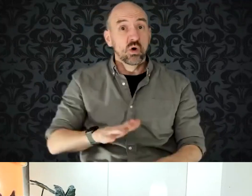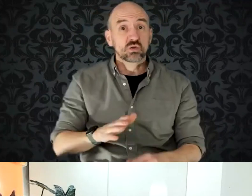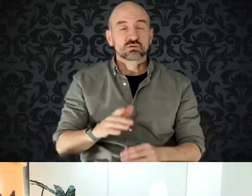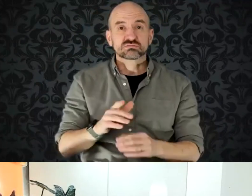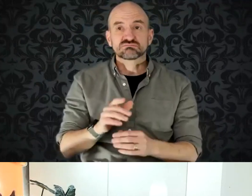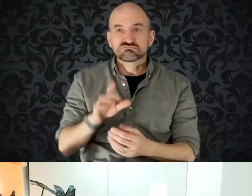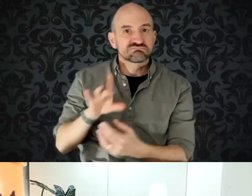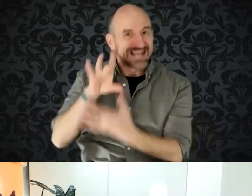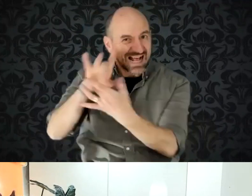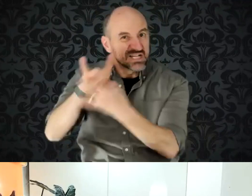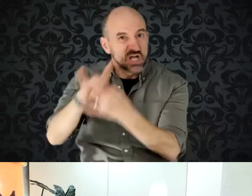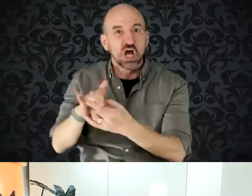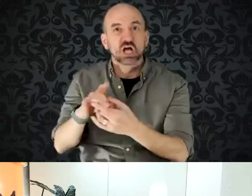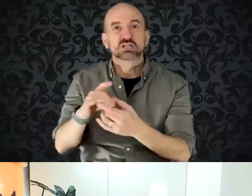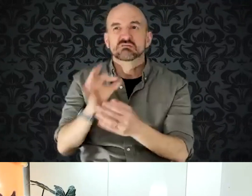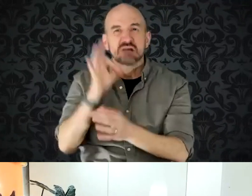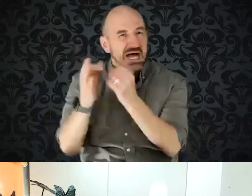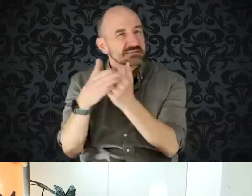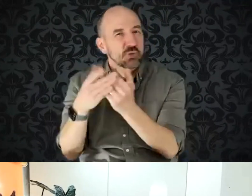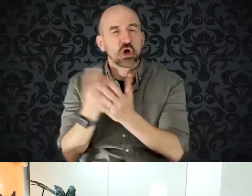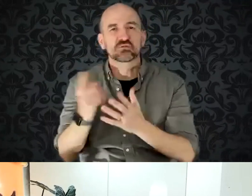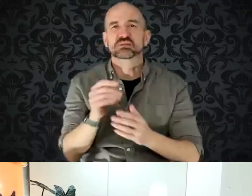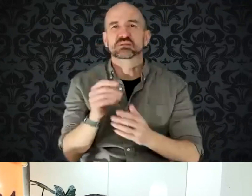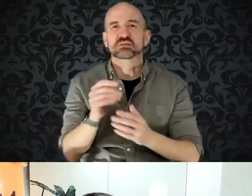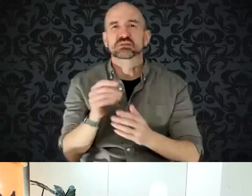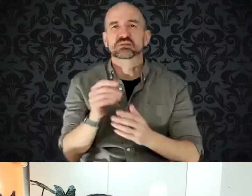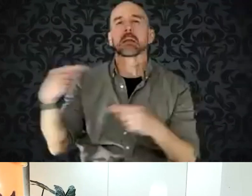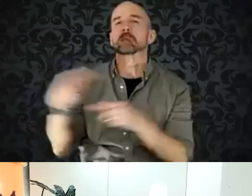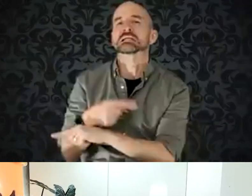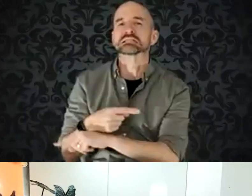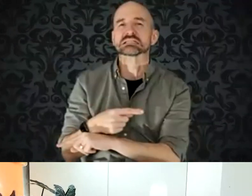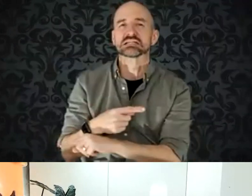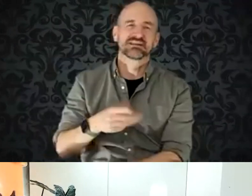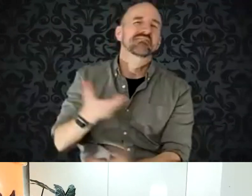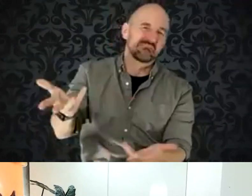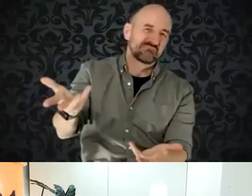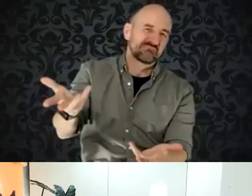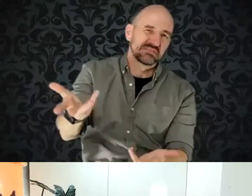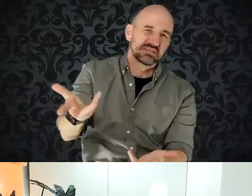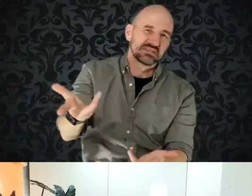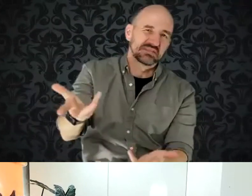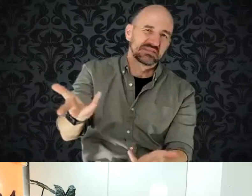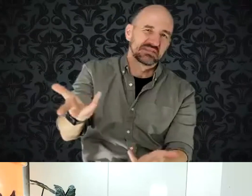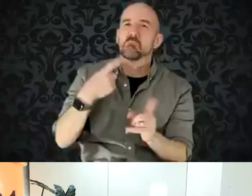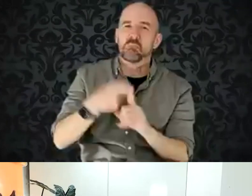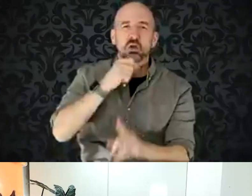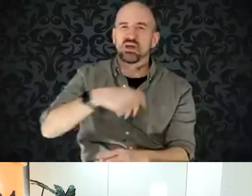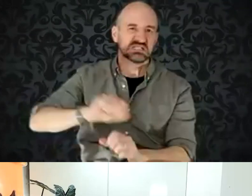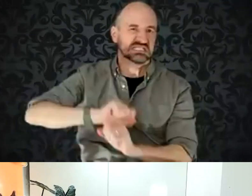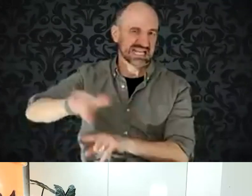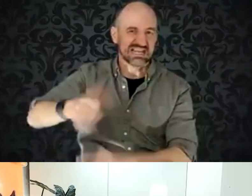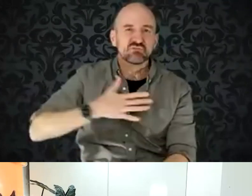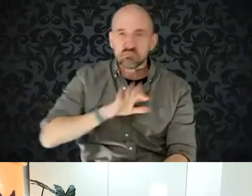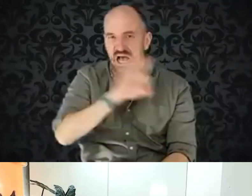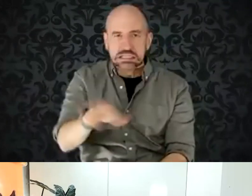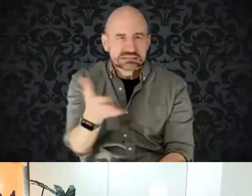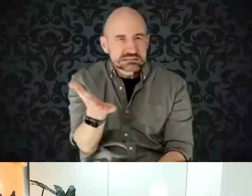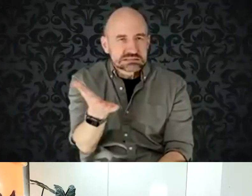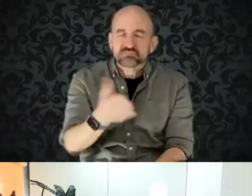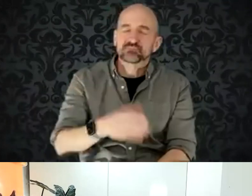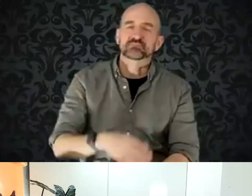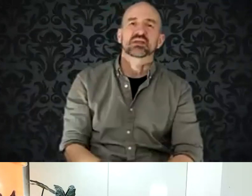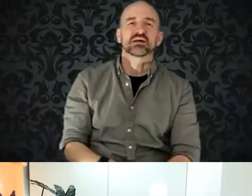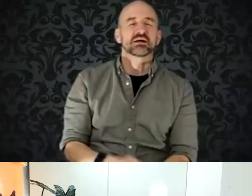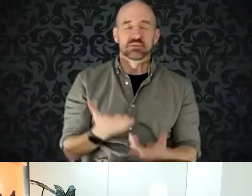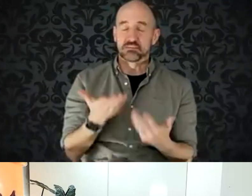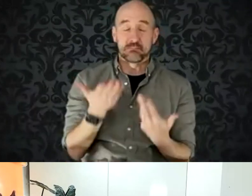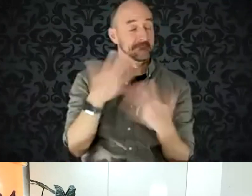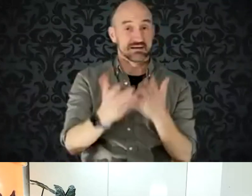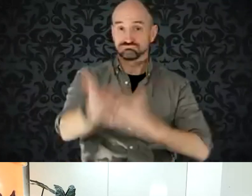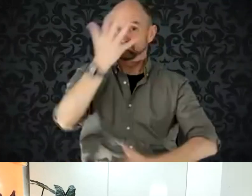chat box for everyone – –